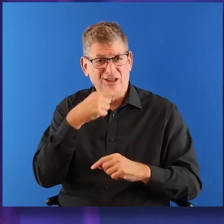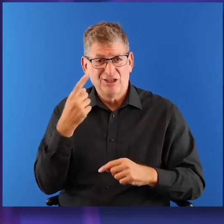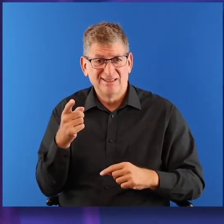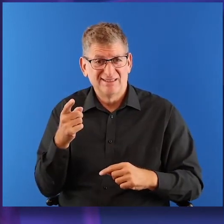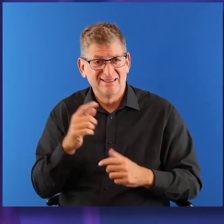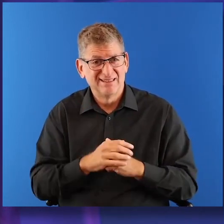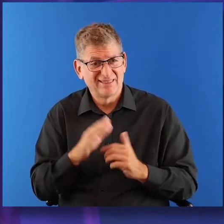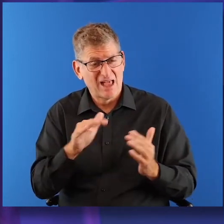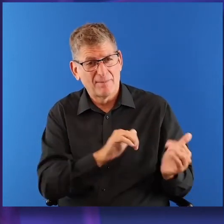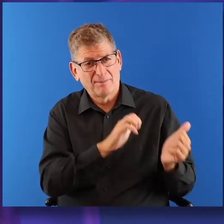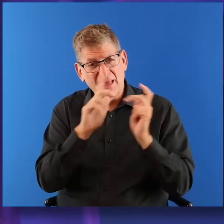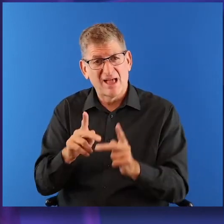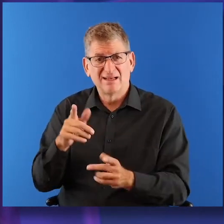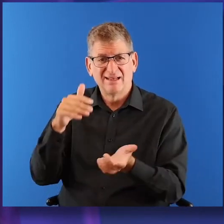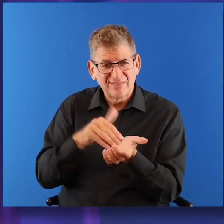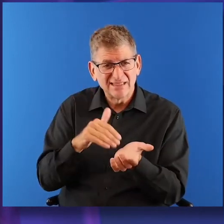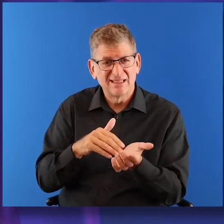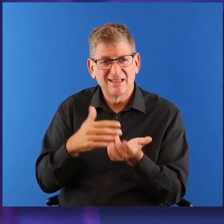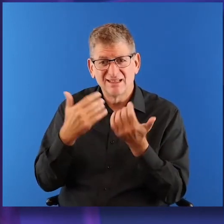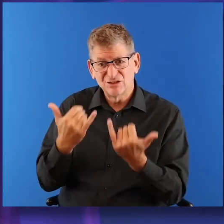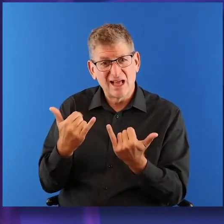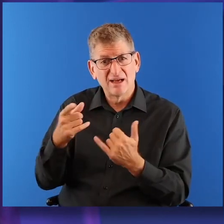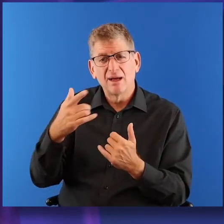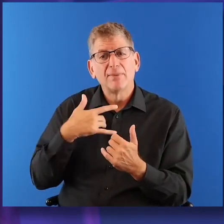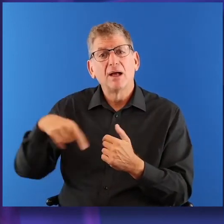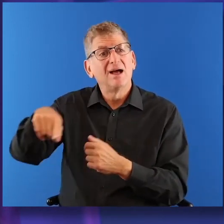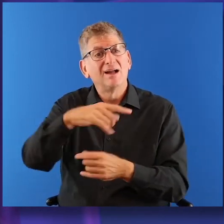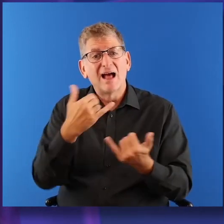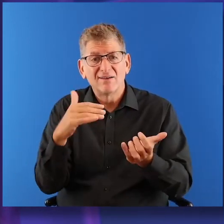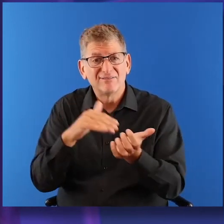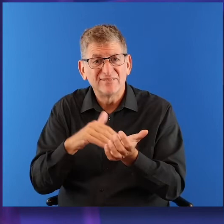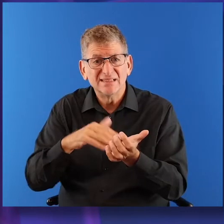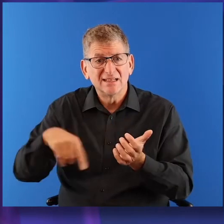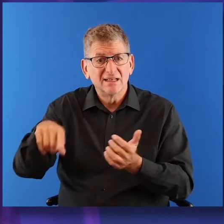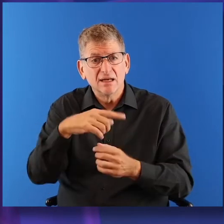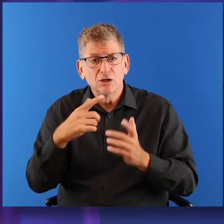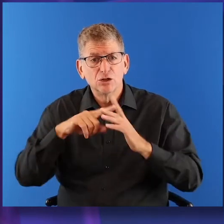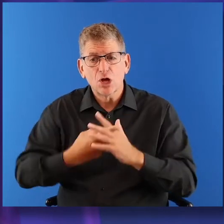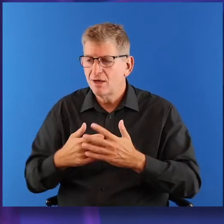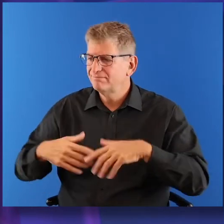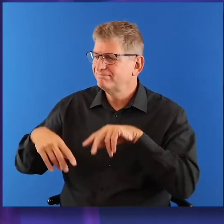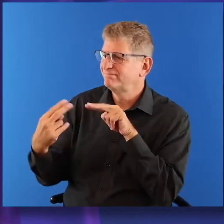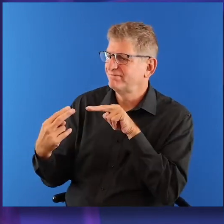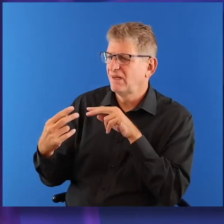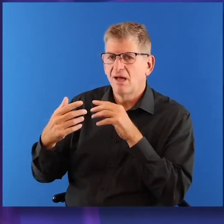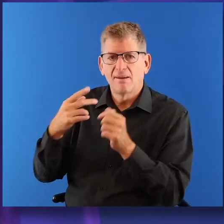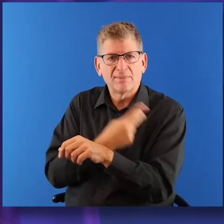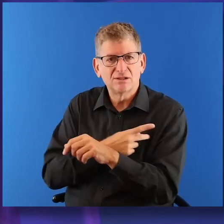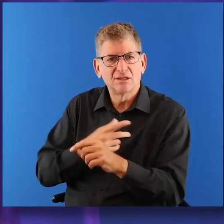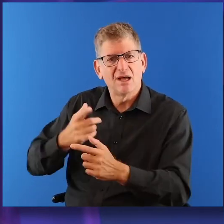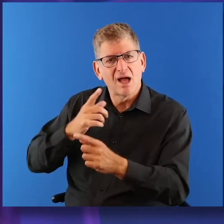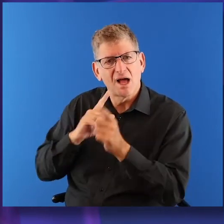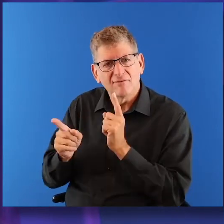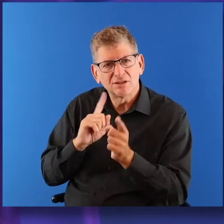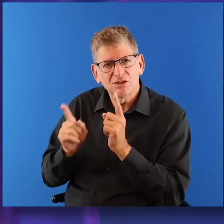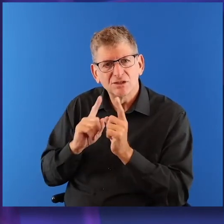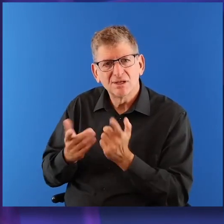Back one where a physician who today typically begins in a conversation with